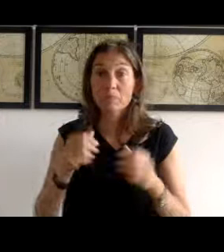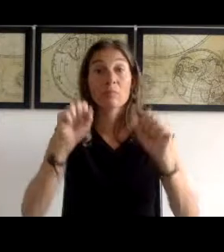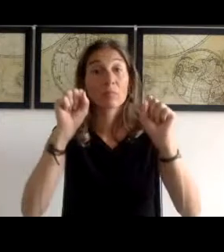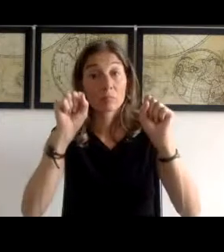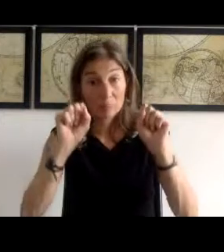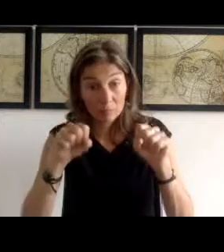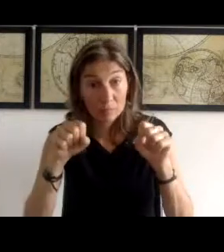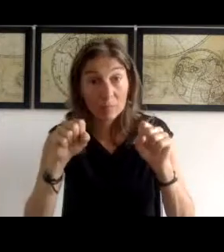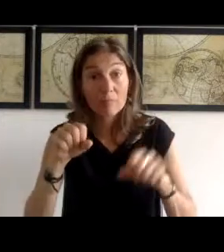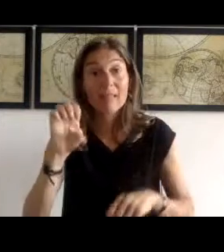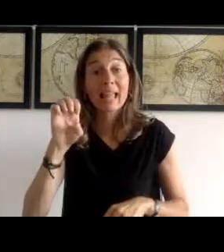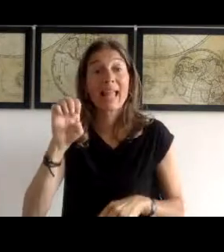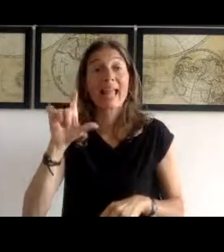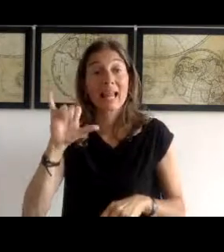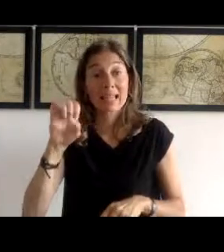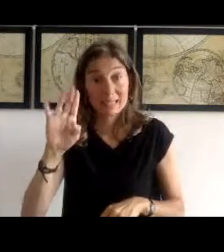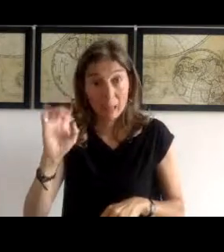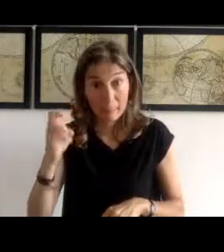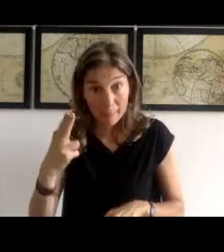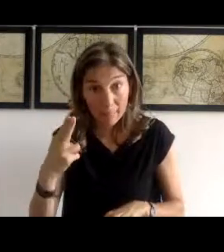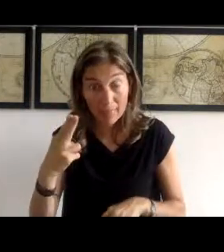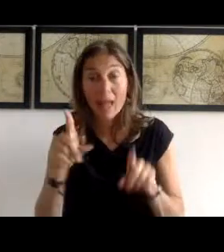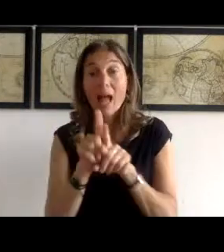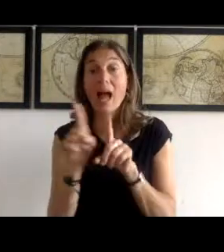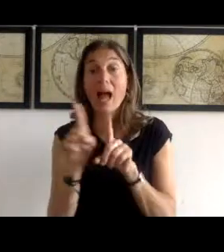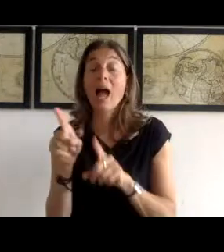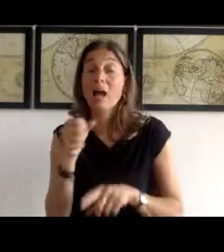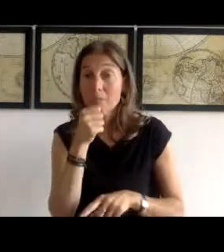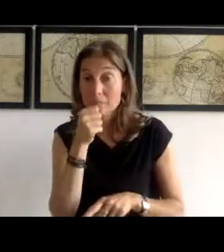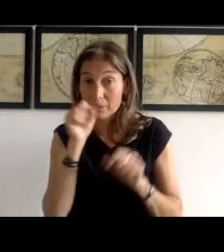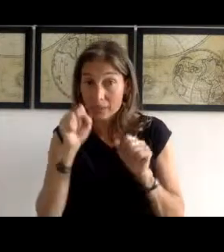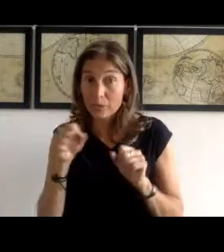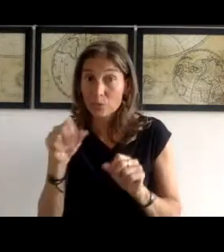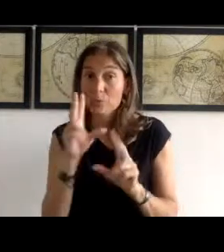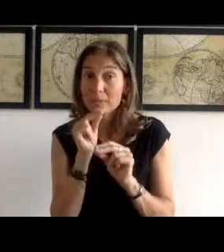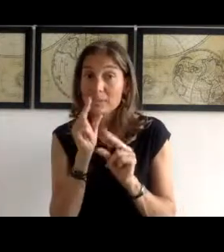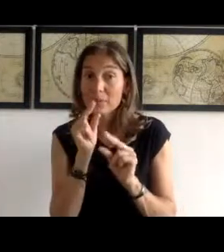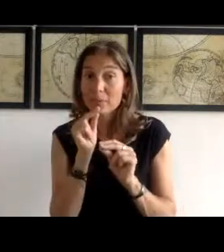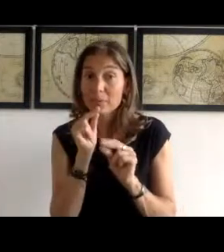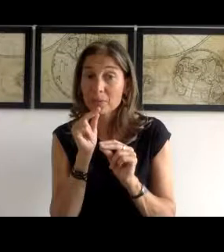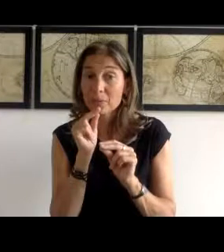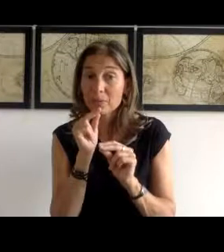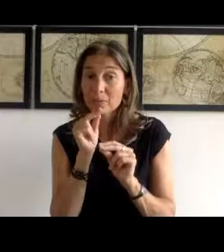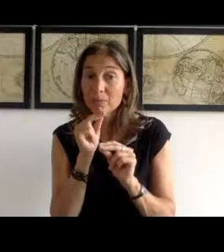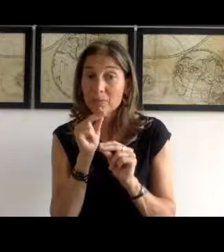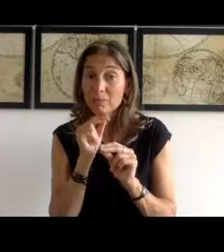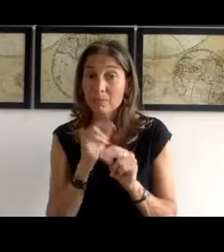to ensure that you have everything you need from the very start.